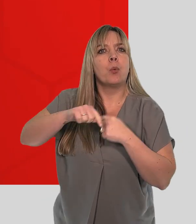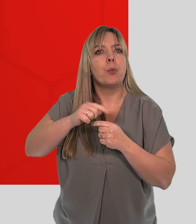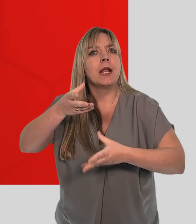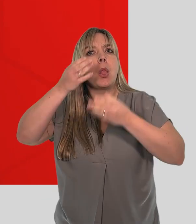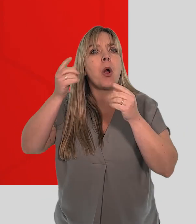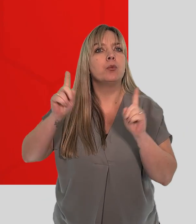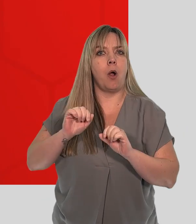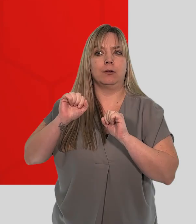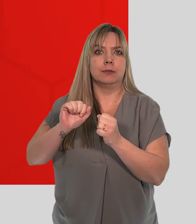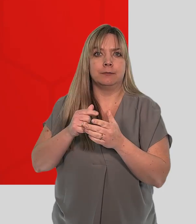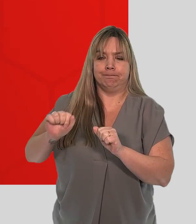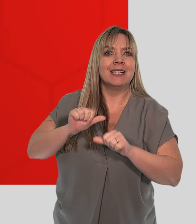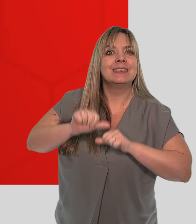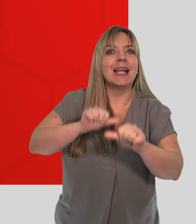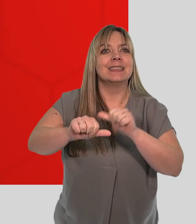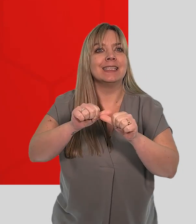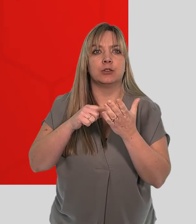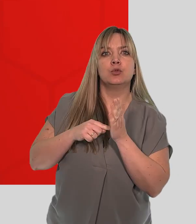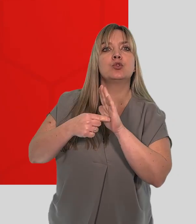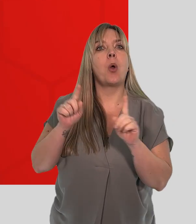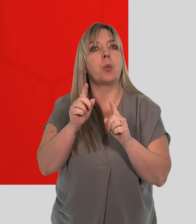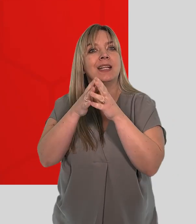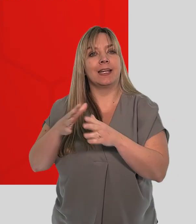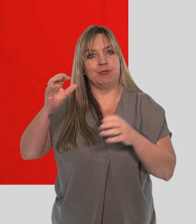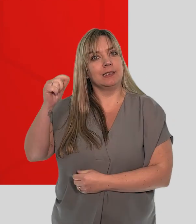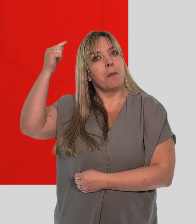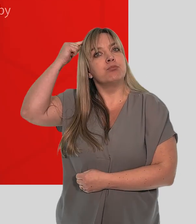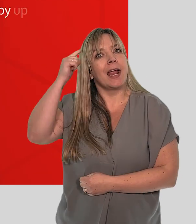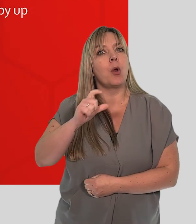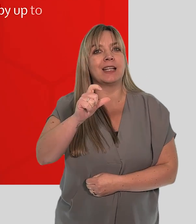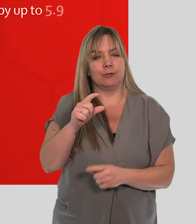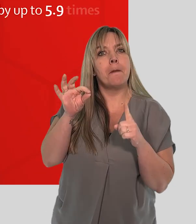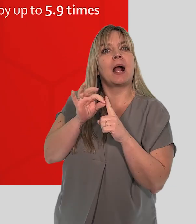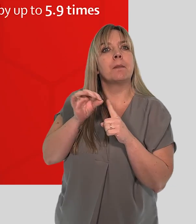and carboplatin (in collaboration with a study performed by Alexander Carpentier),